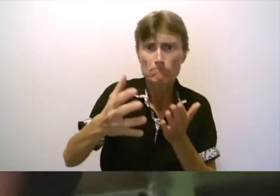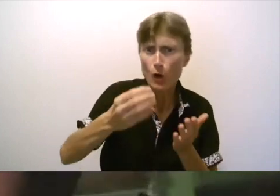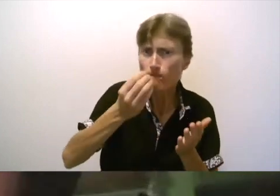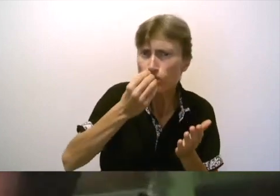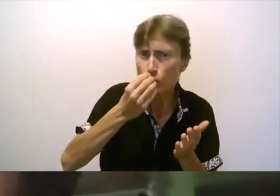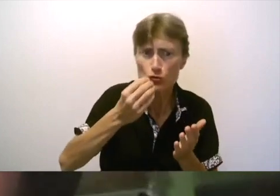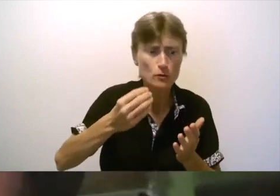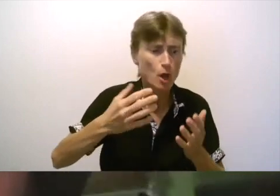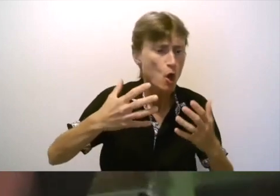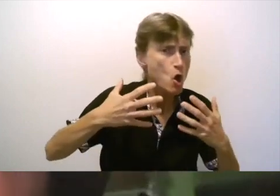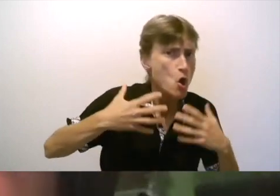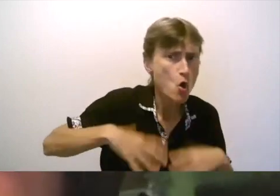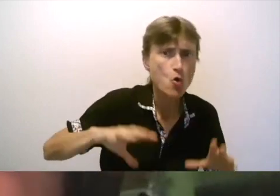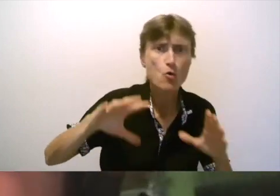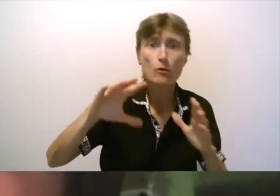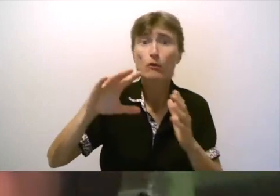to be good